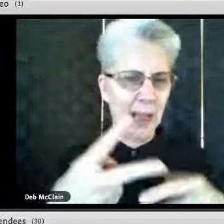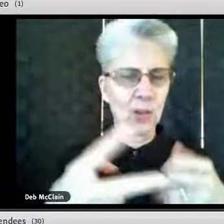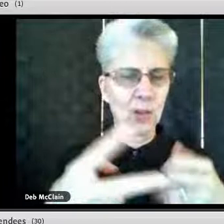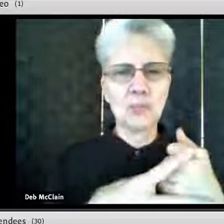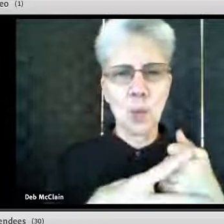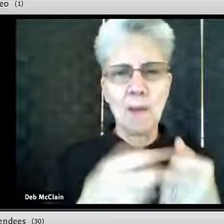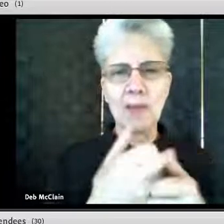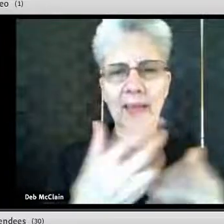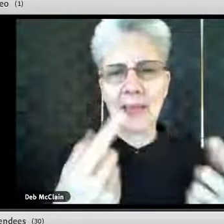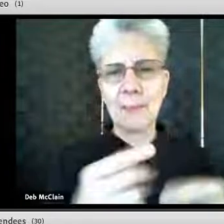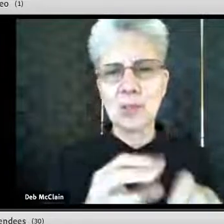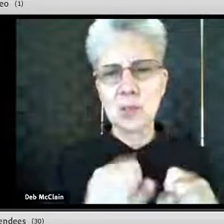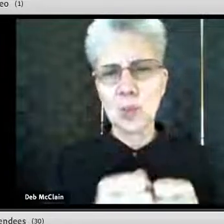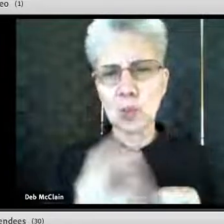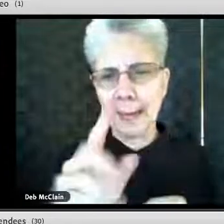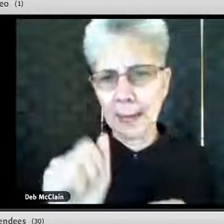anything that happens on social media.